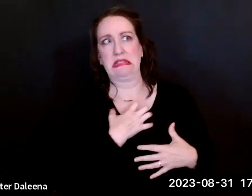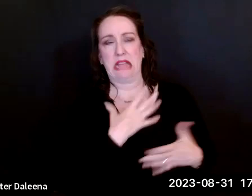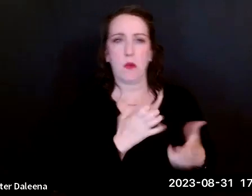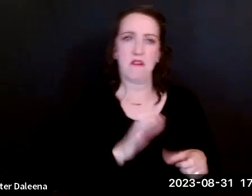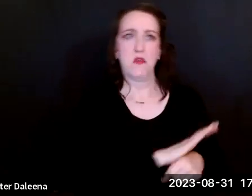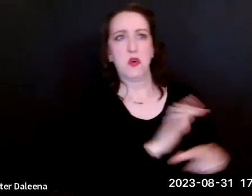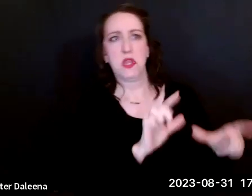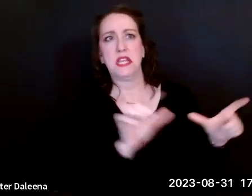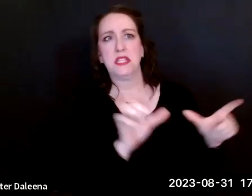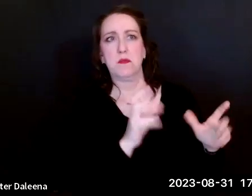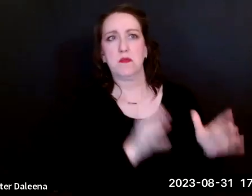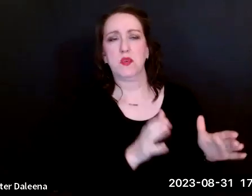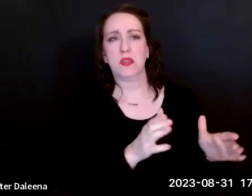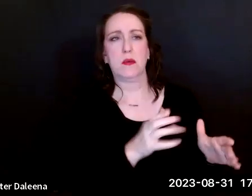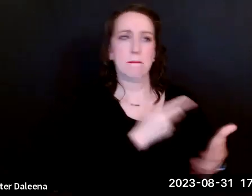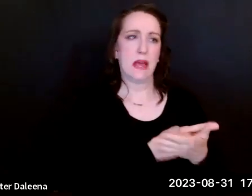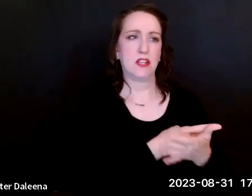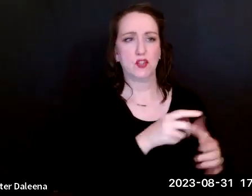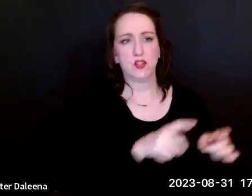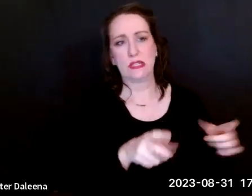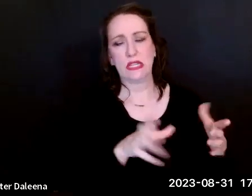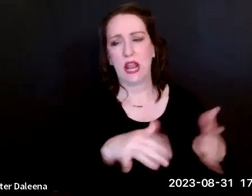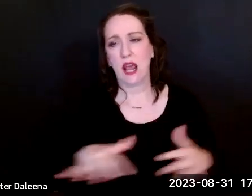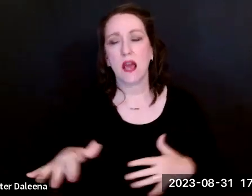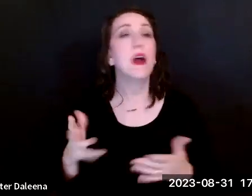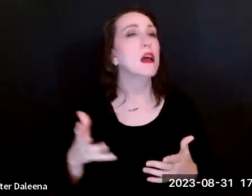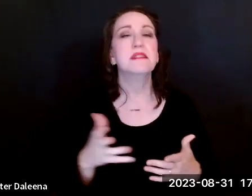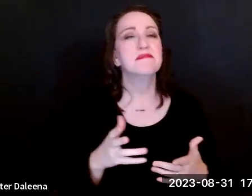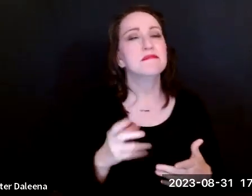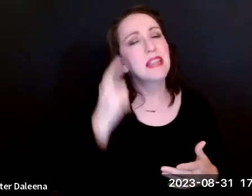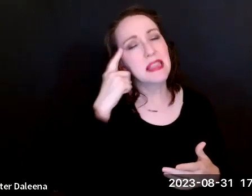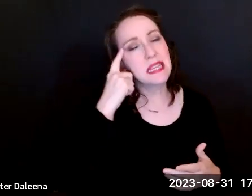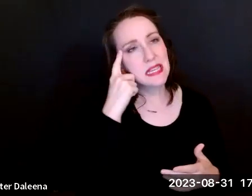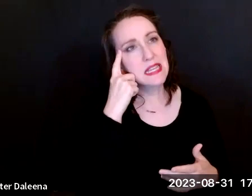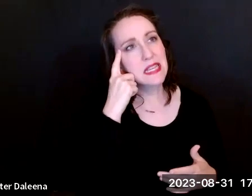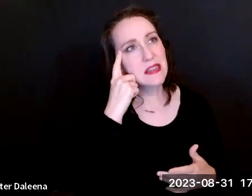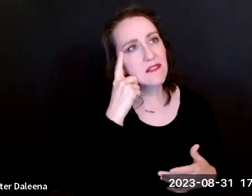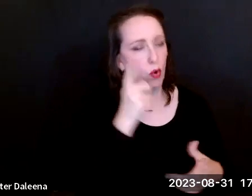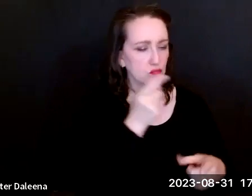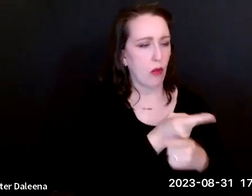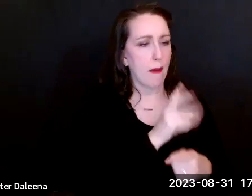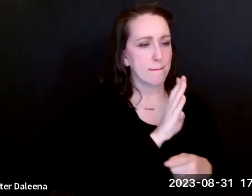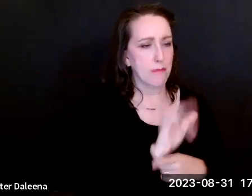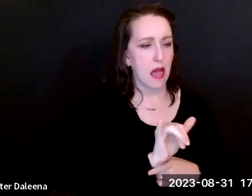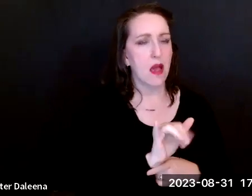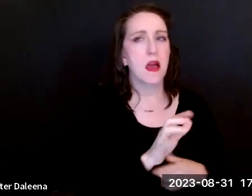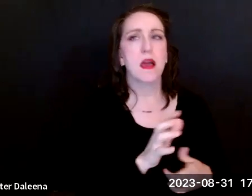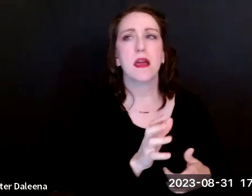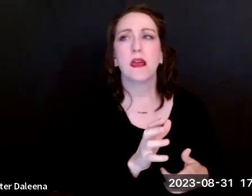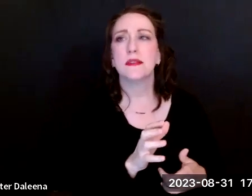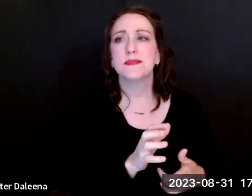fully licensed person with a master's degree but I think uh just to do right by uh you know uh our